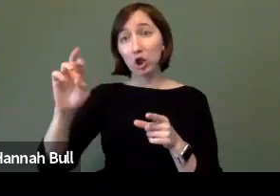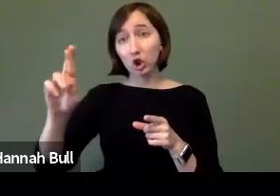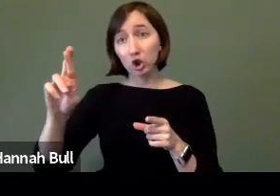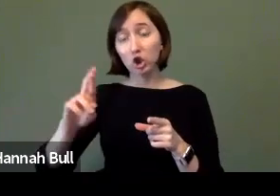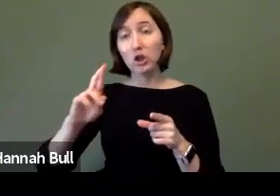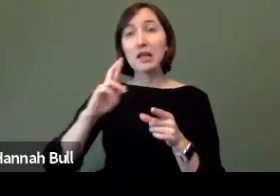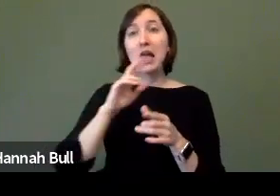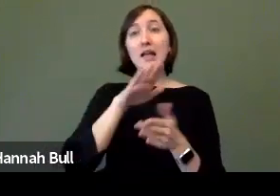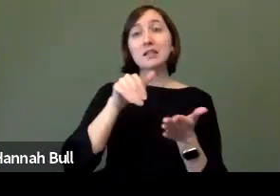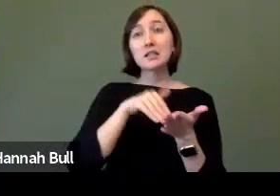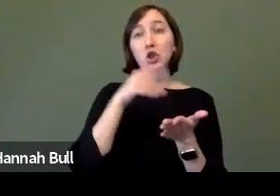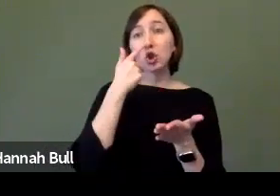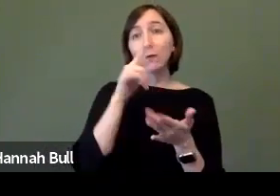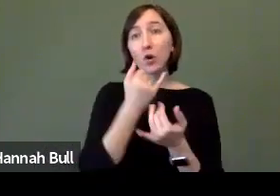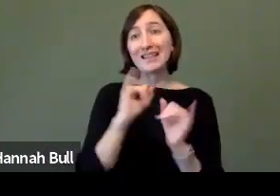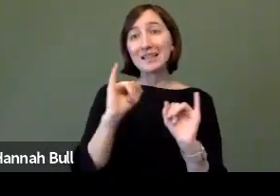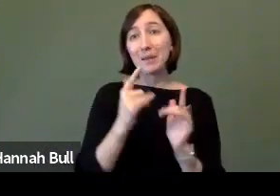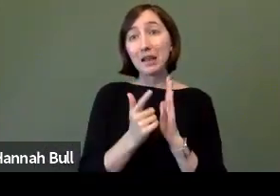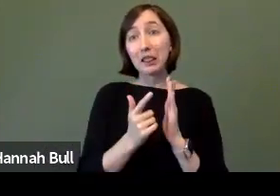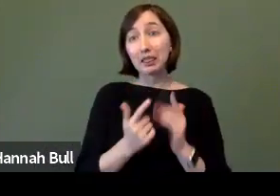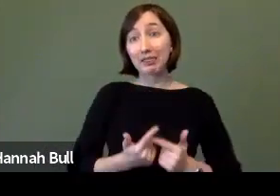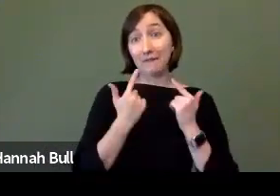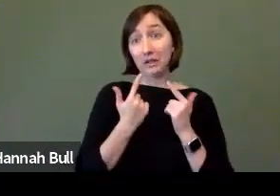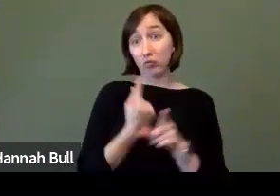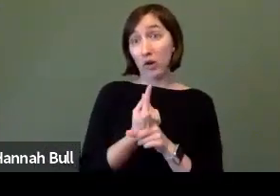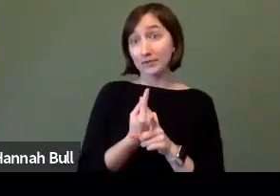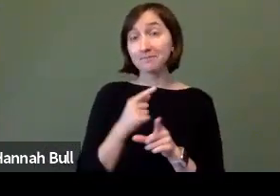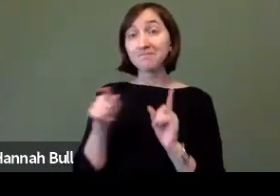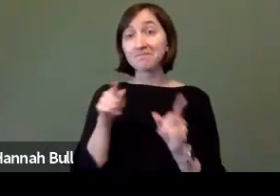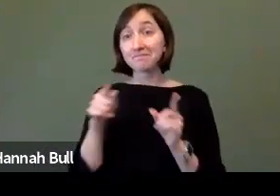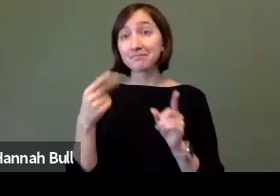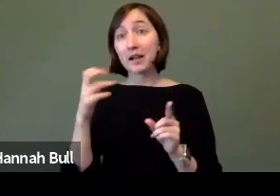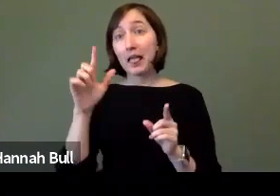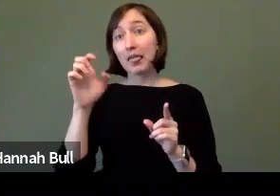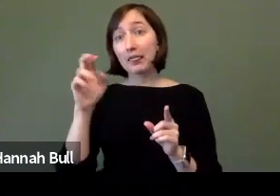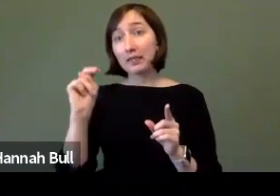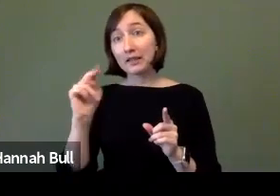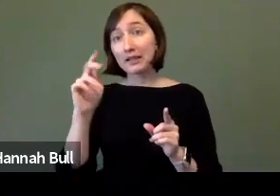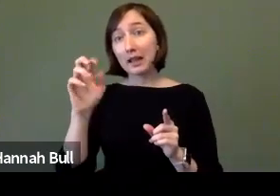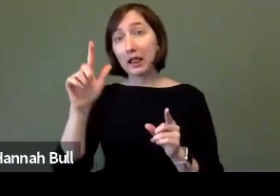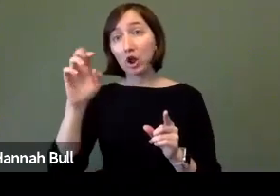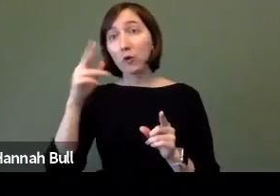which provides leadership around issues of deafness and for folks that are blind.